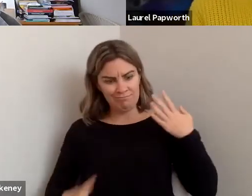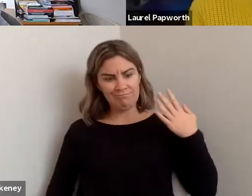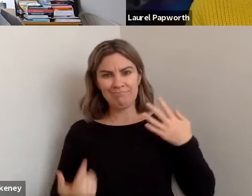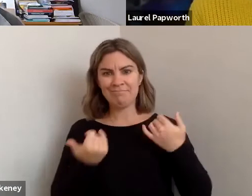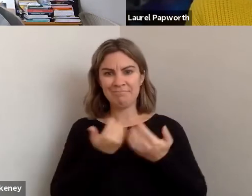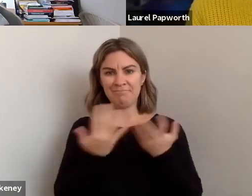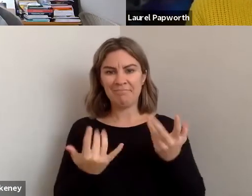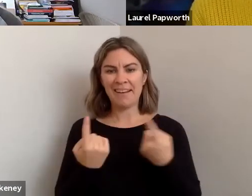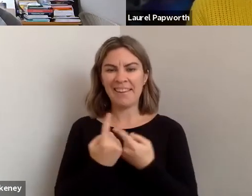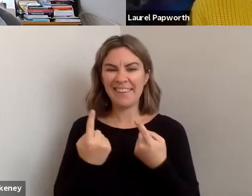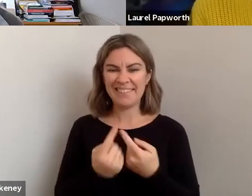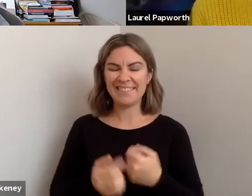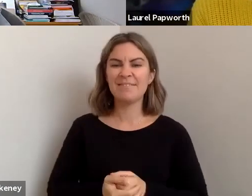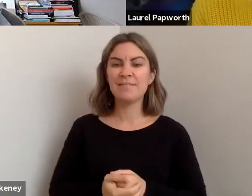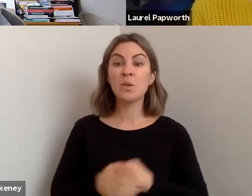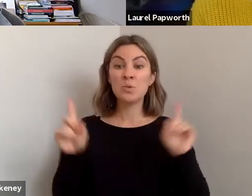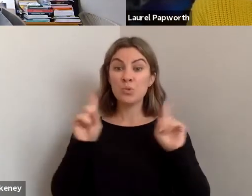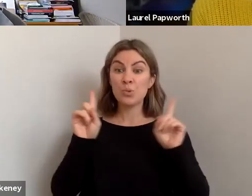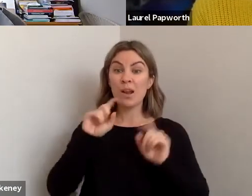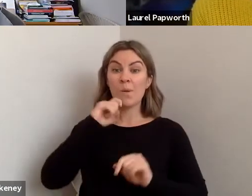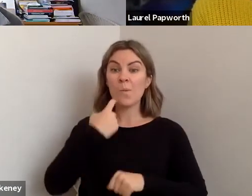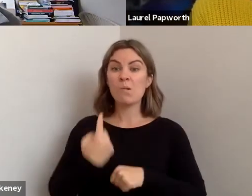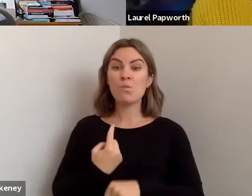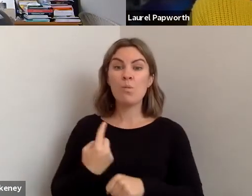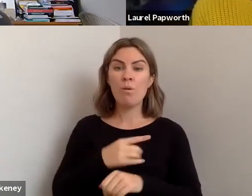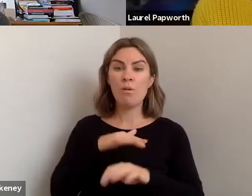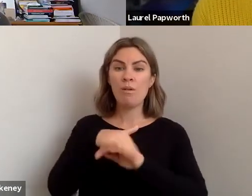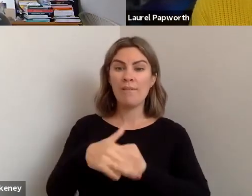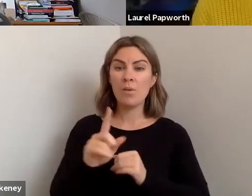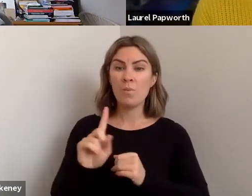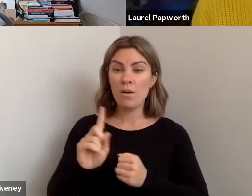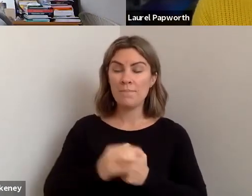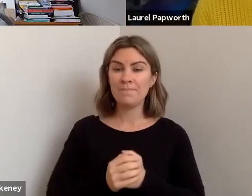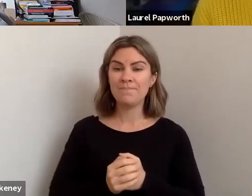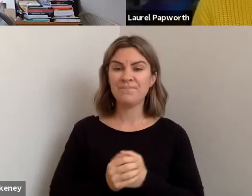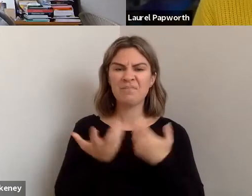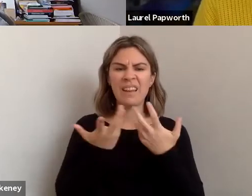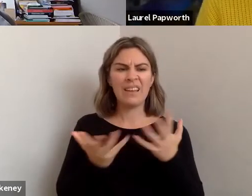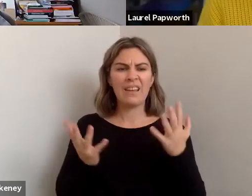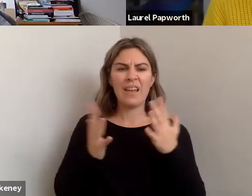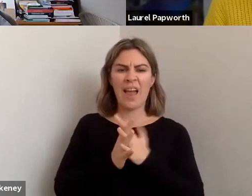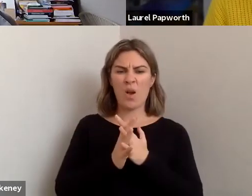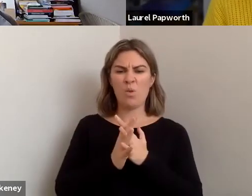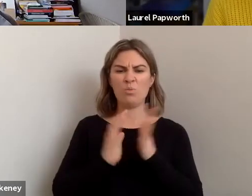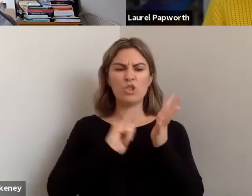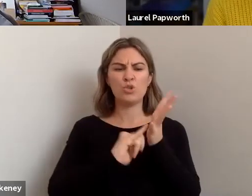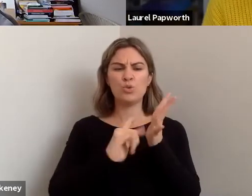what we're going to look at today is a - how social media works with the